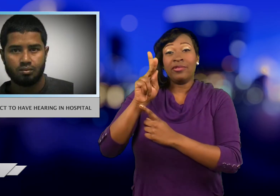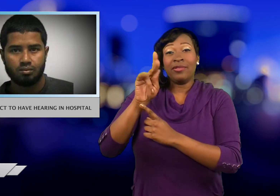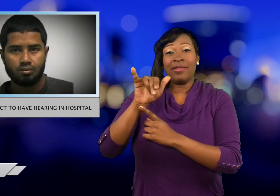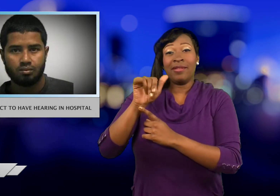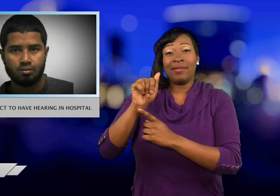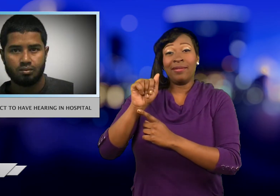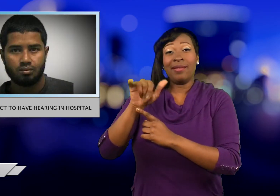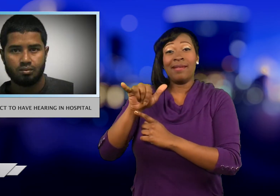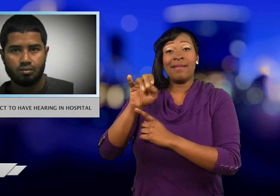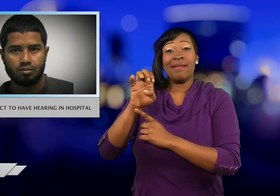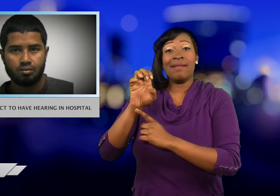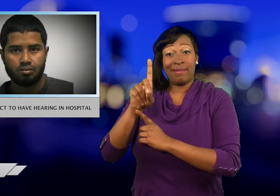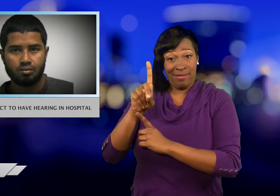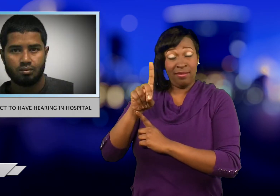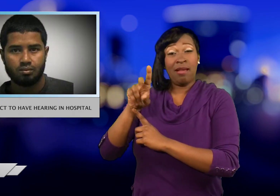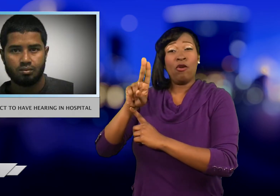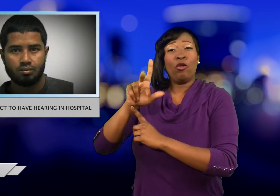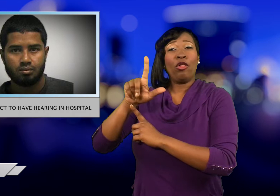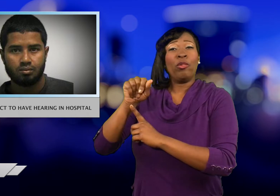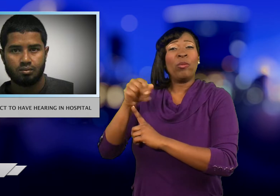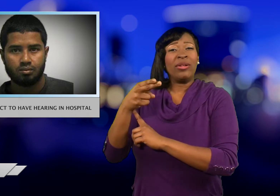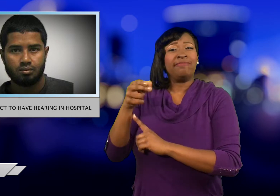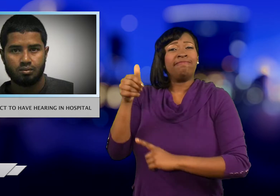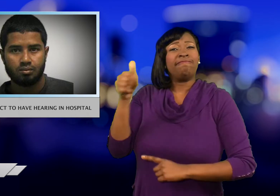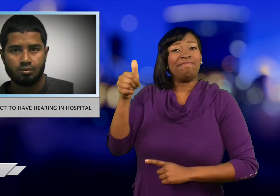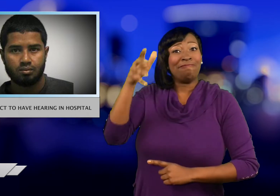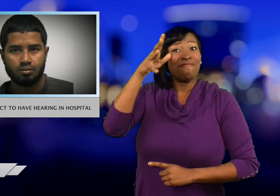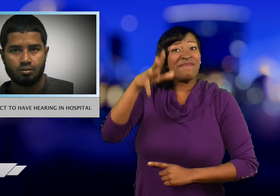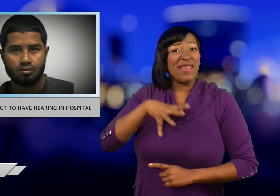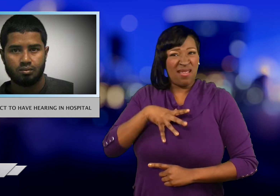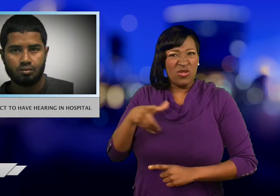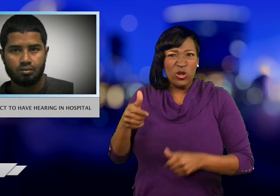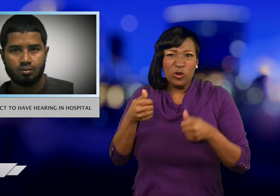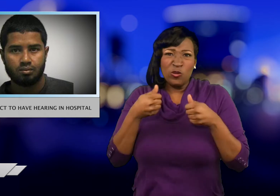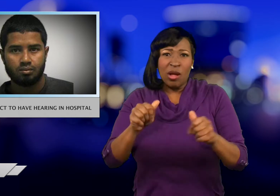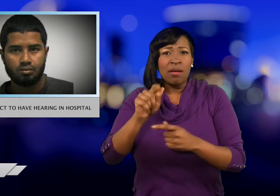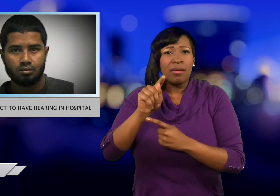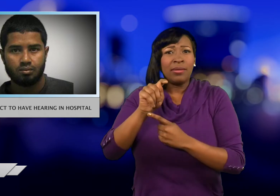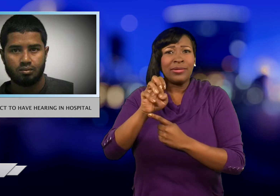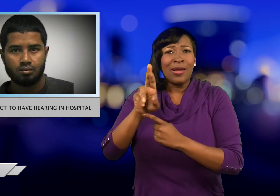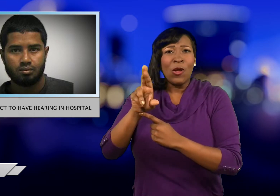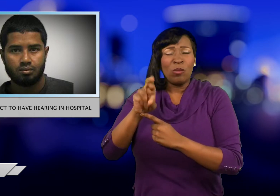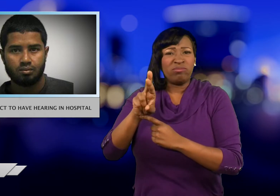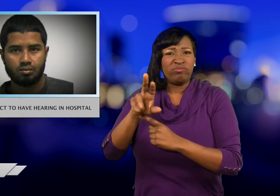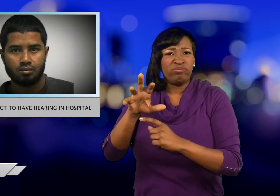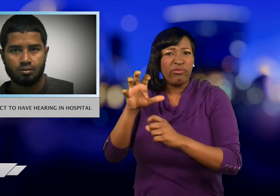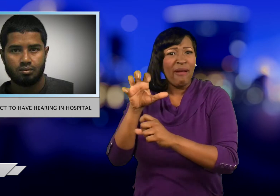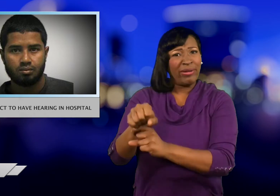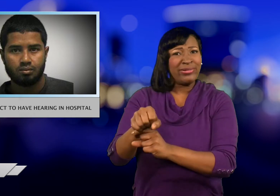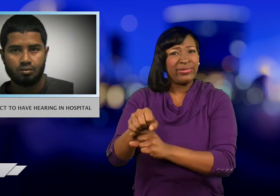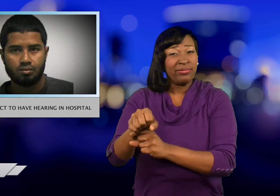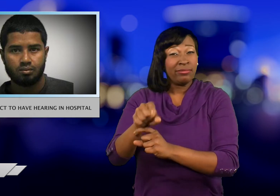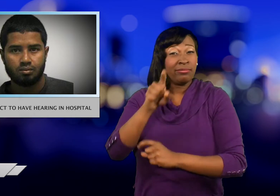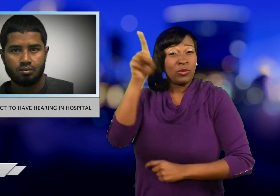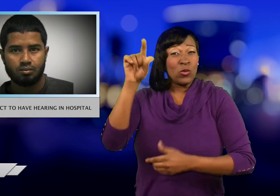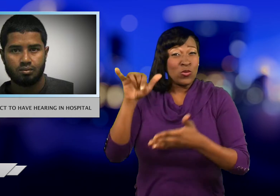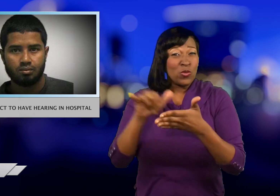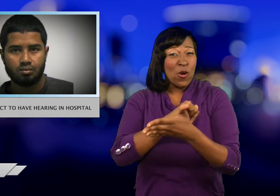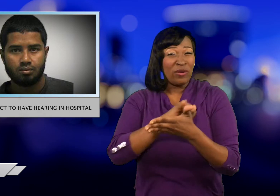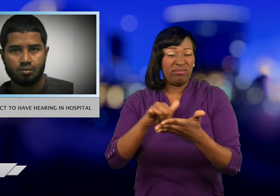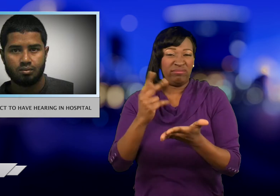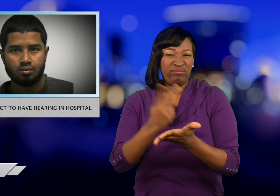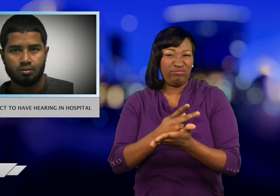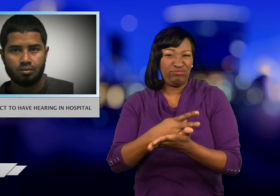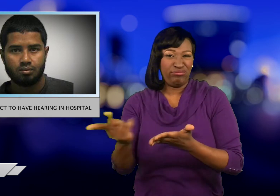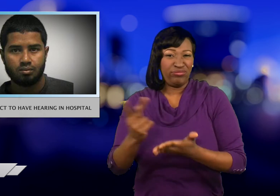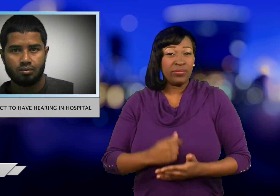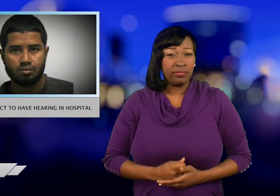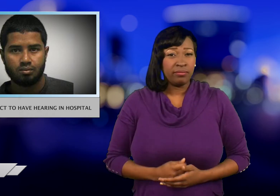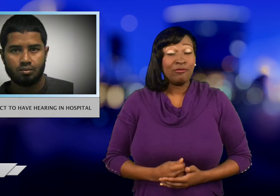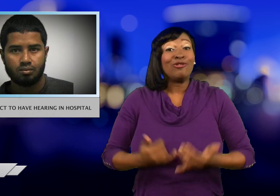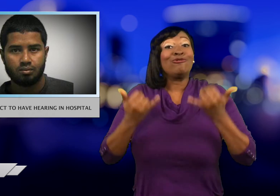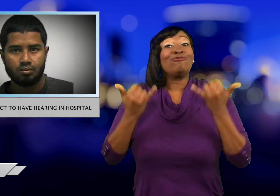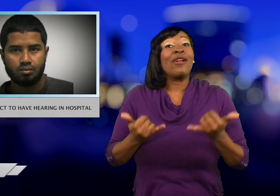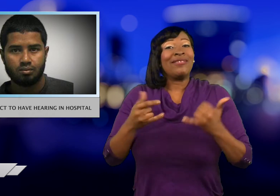Akayed Ullah, the man accused in a failed terror attack in New York, appeared before